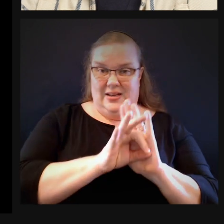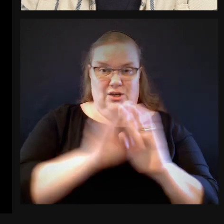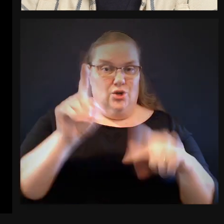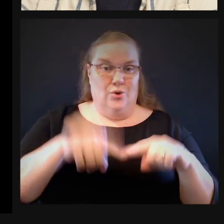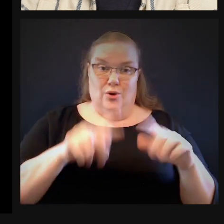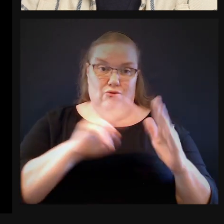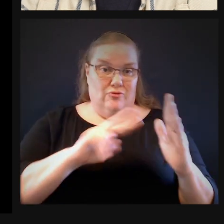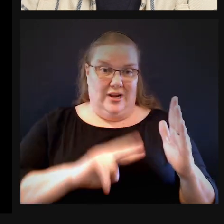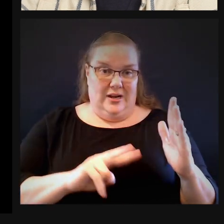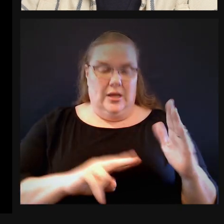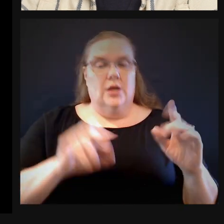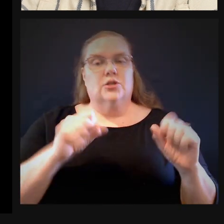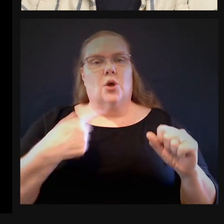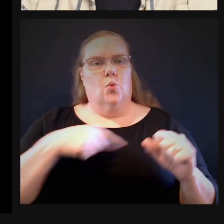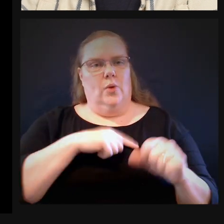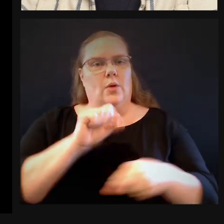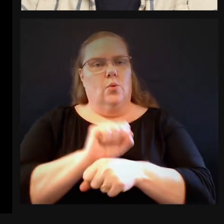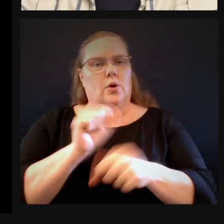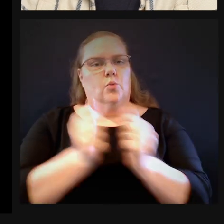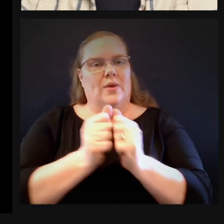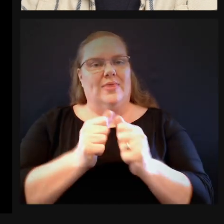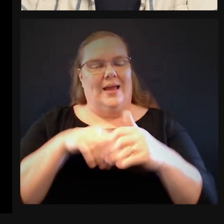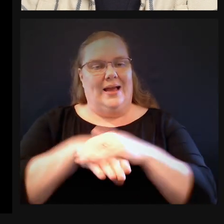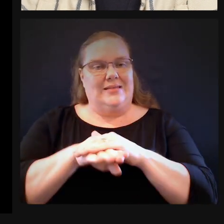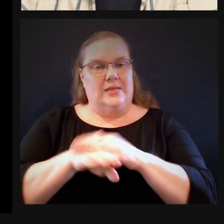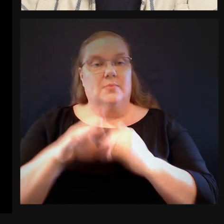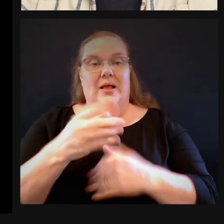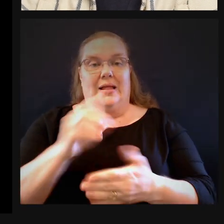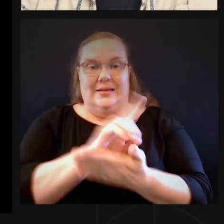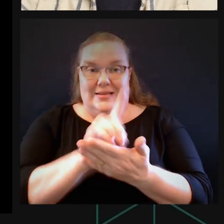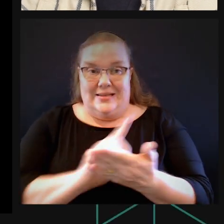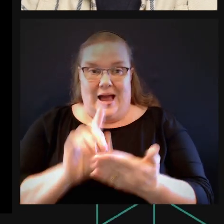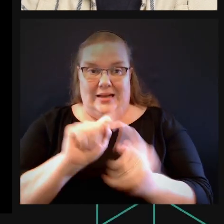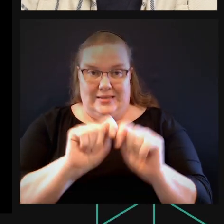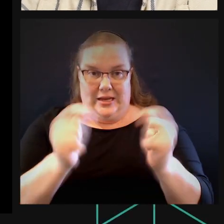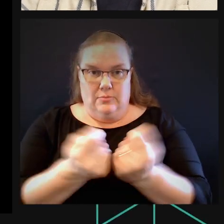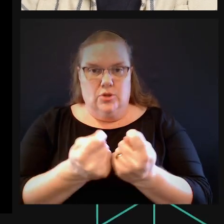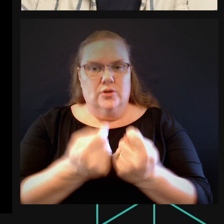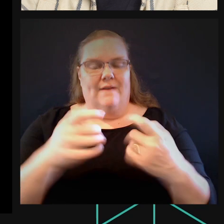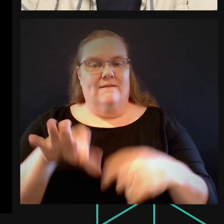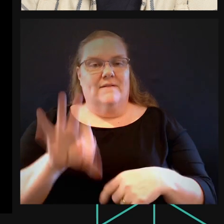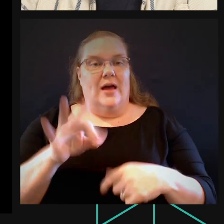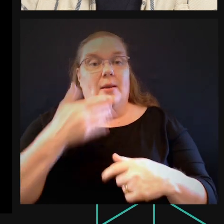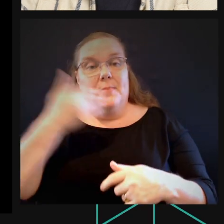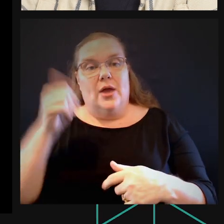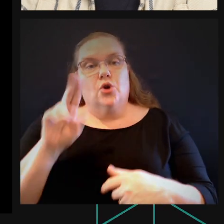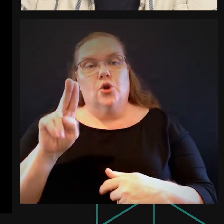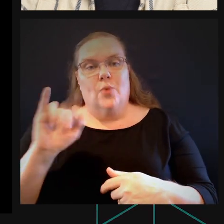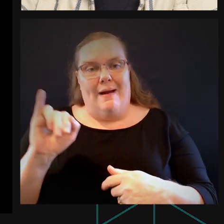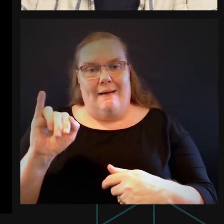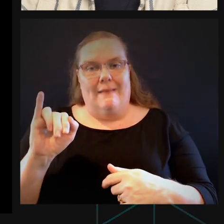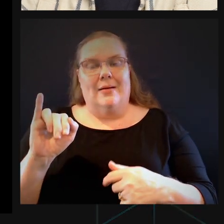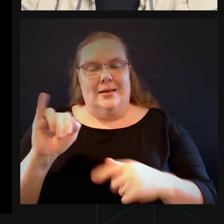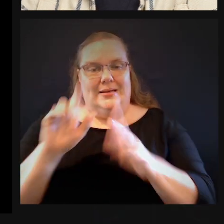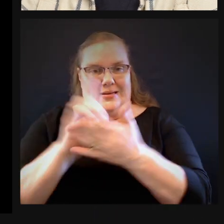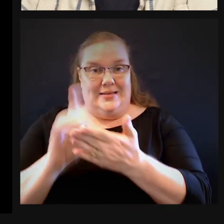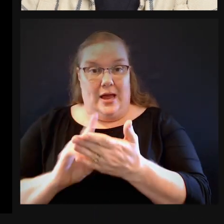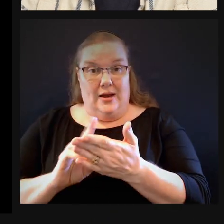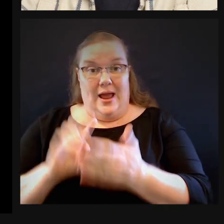So we worked with our Accessibility and Design teams to find a better UI design. And the screen on the right is the result.